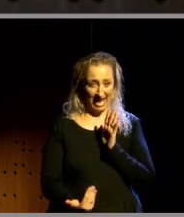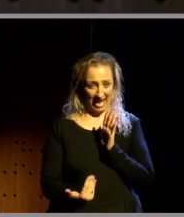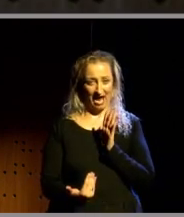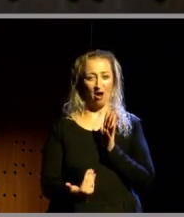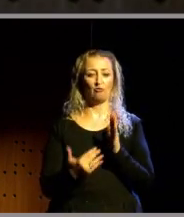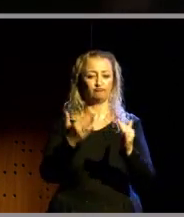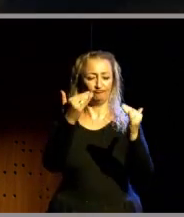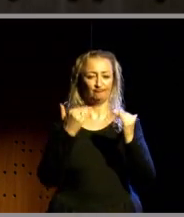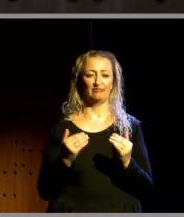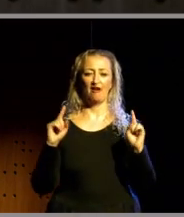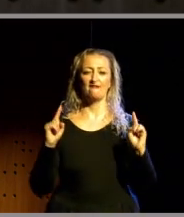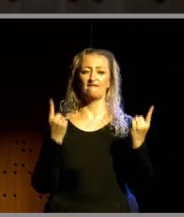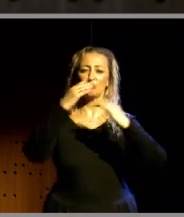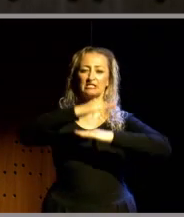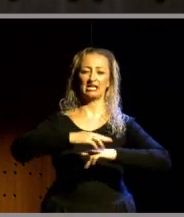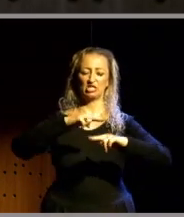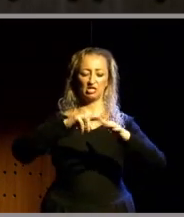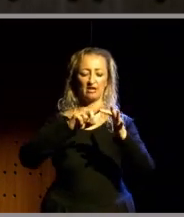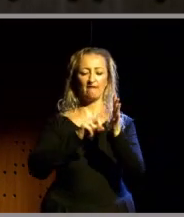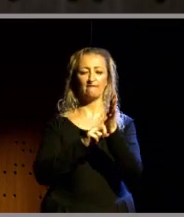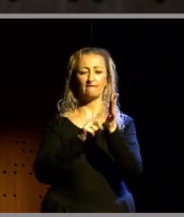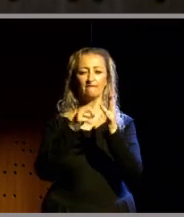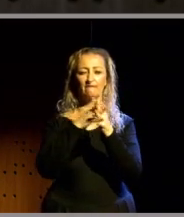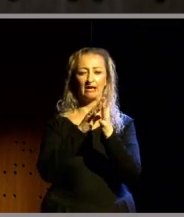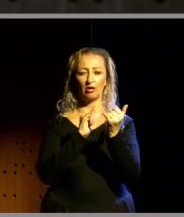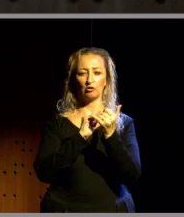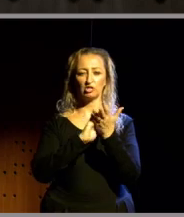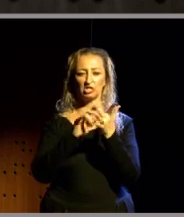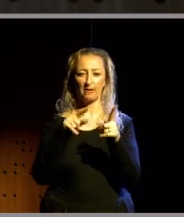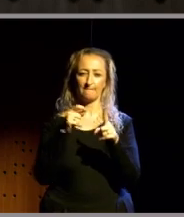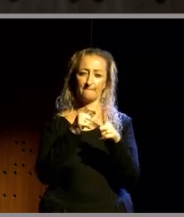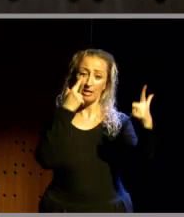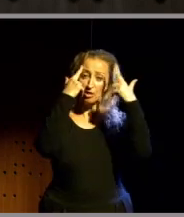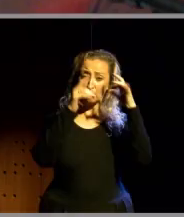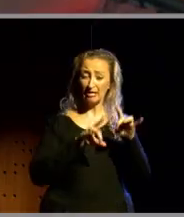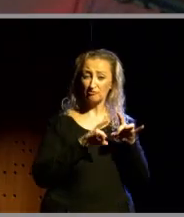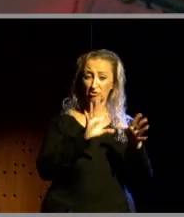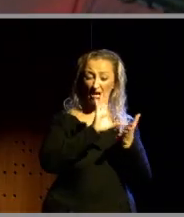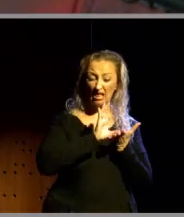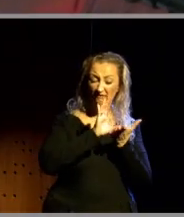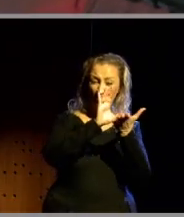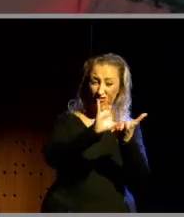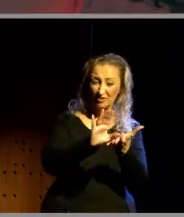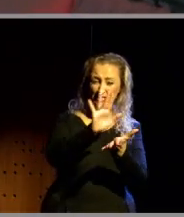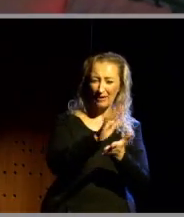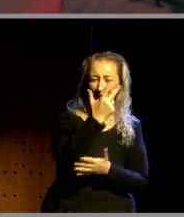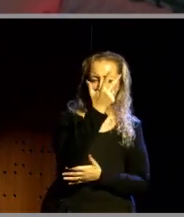the First Nations fellowship. Now, Creative Australia fellowships are about $80,000 to support an outstanding,